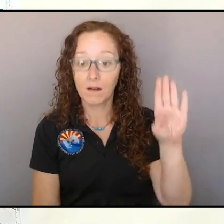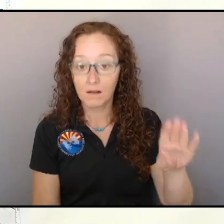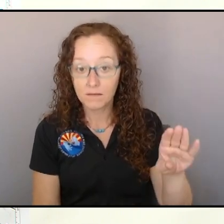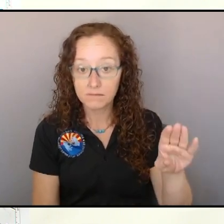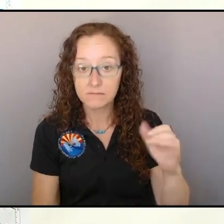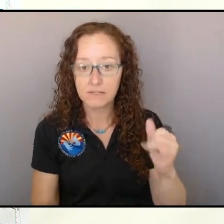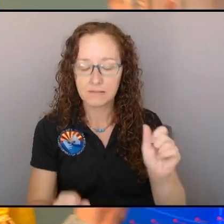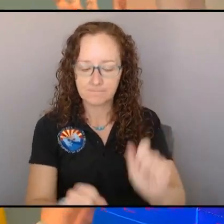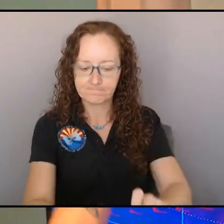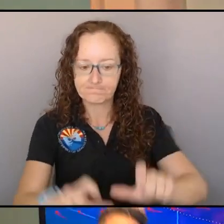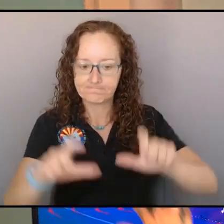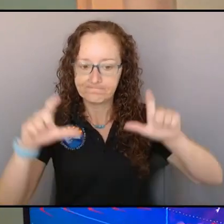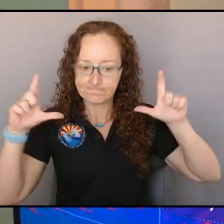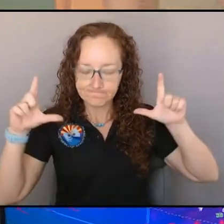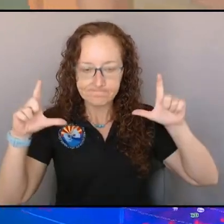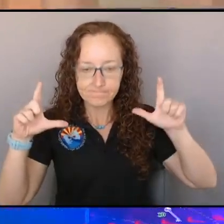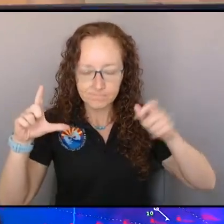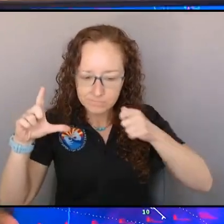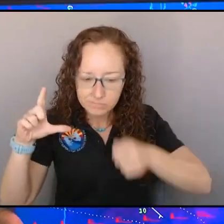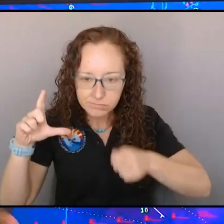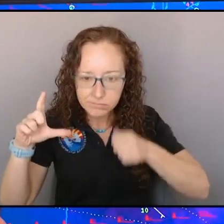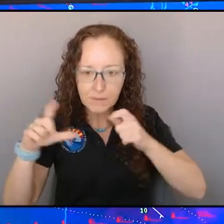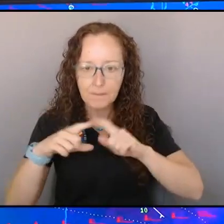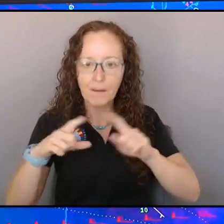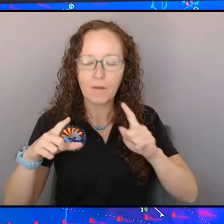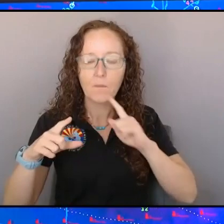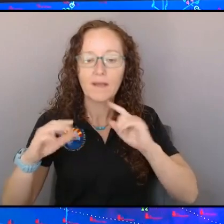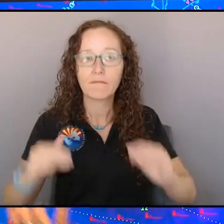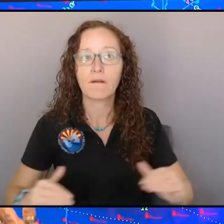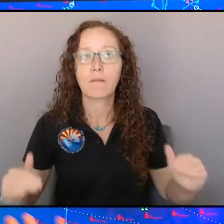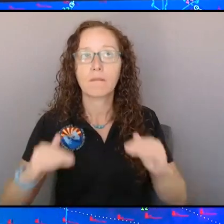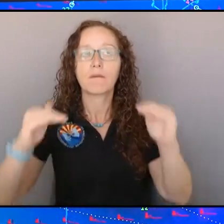but we do have an upper level trough that is draping itself